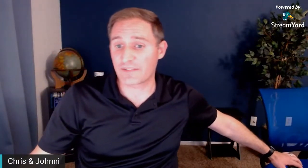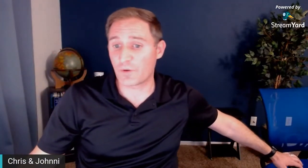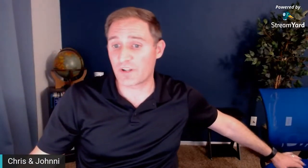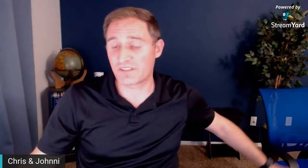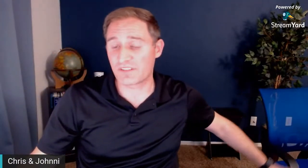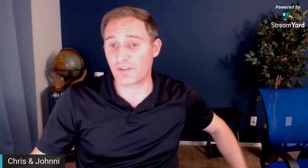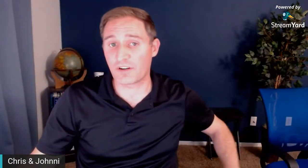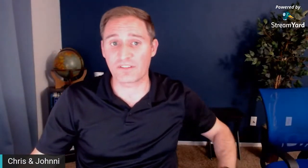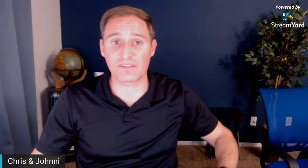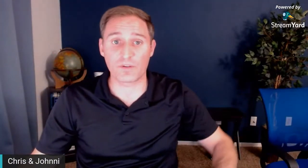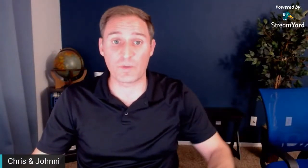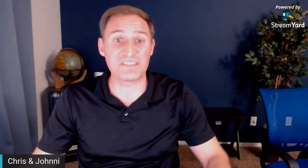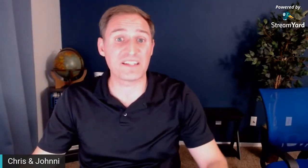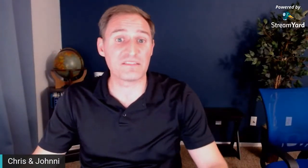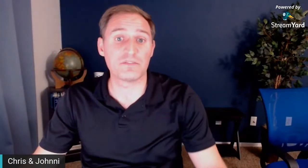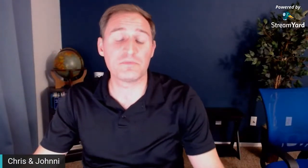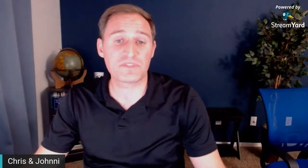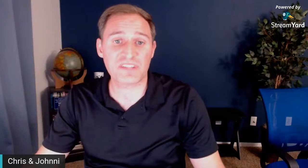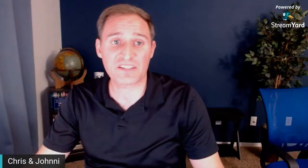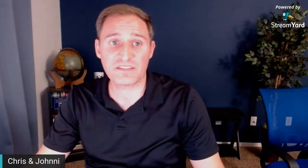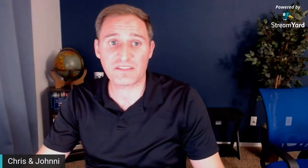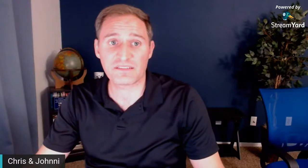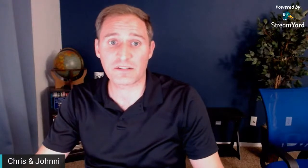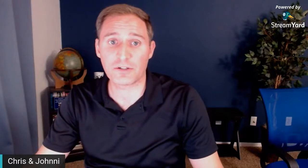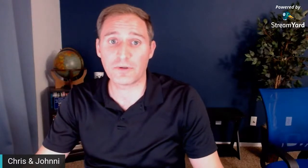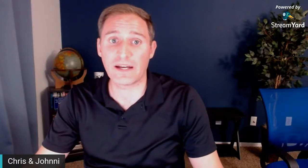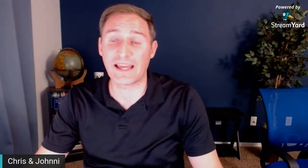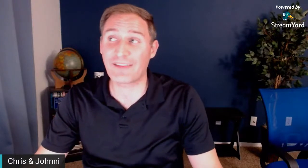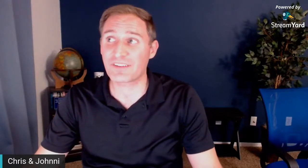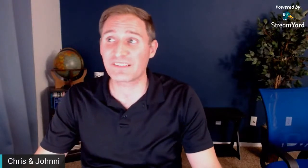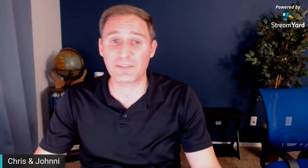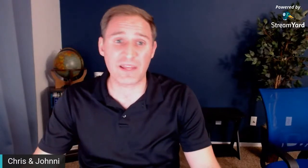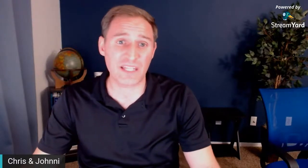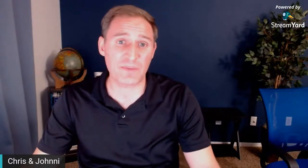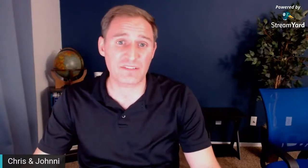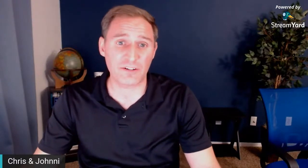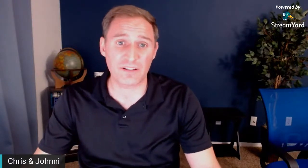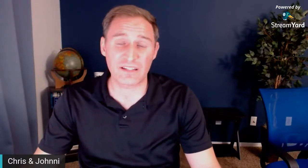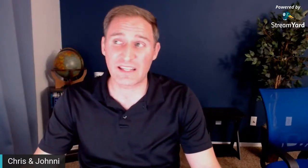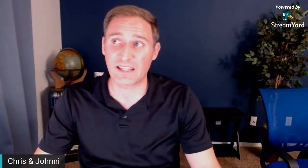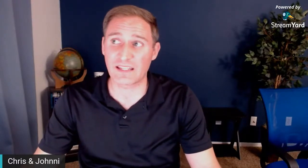of questions as far as the wednesday zoom sessions and so uh ever since the pandemic started and